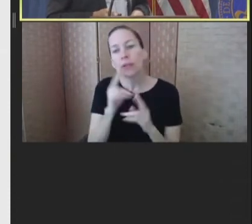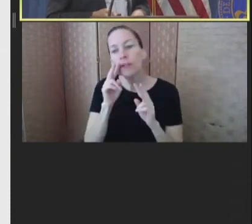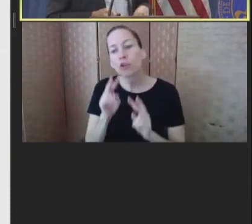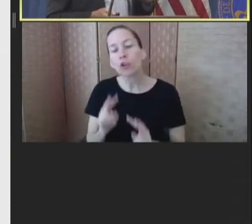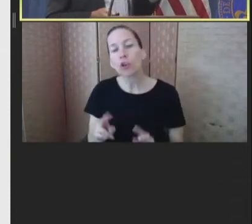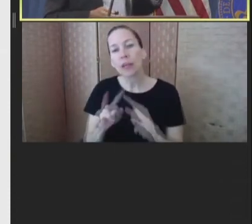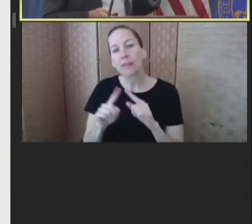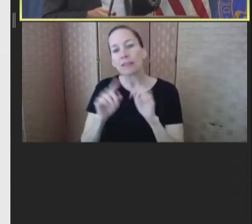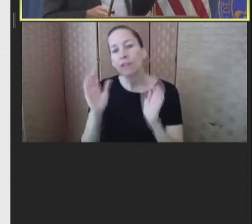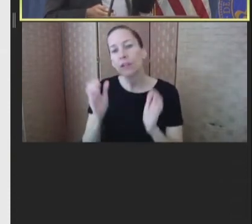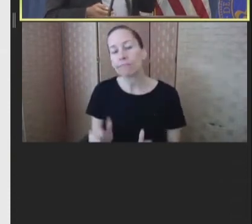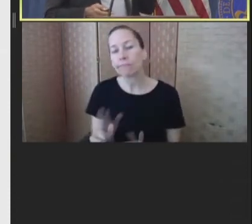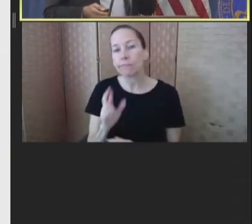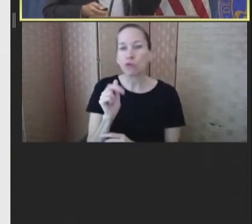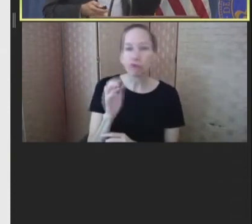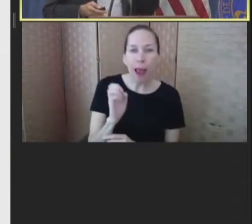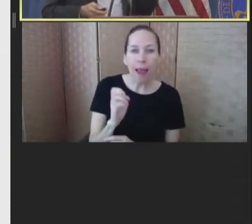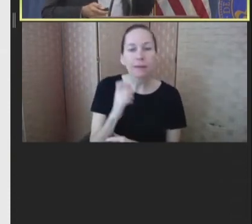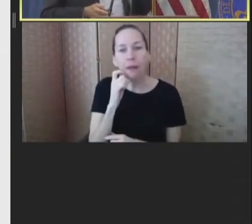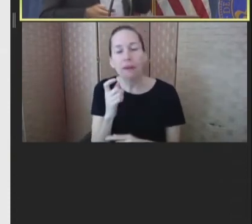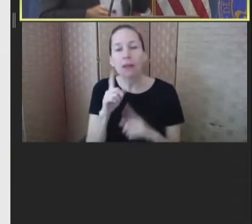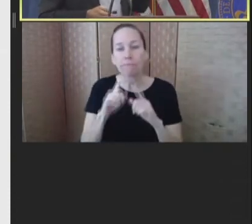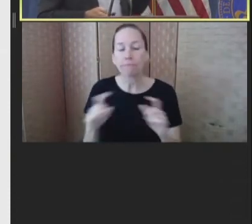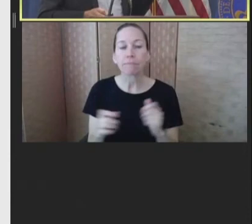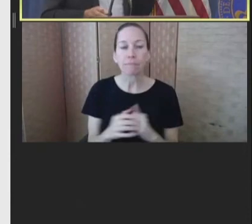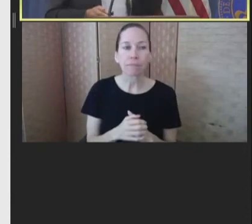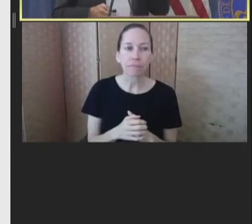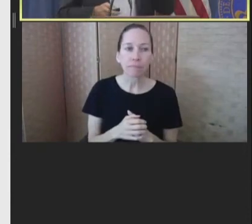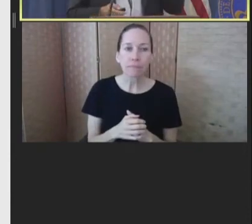The next big strategy is communication. This is our most important strategy for